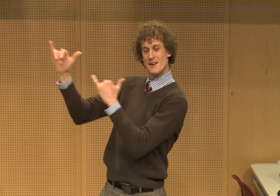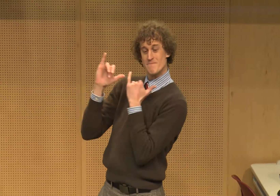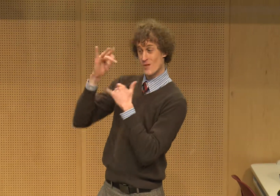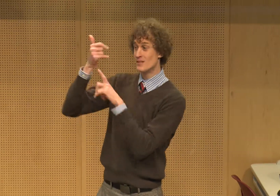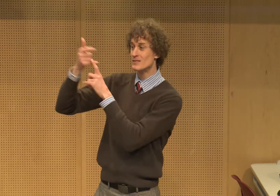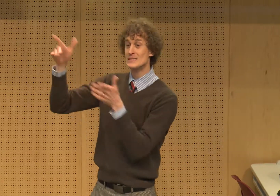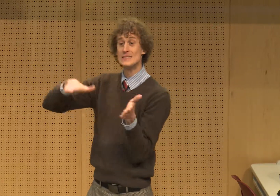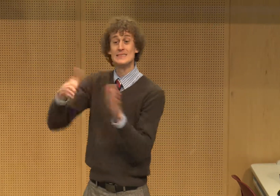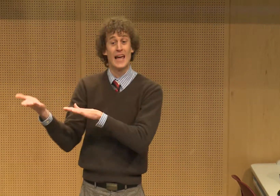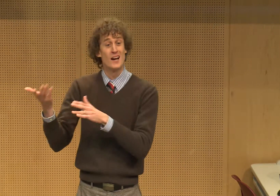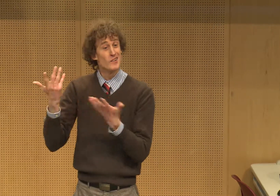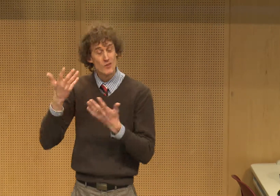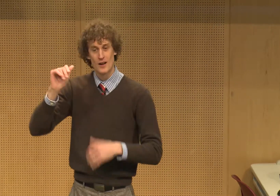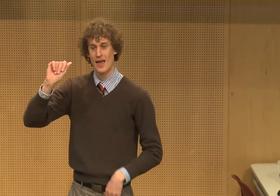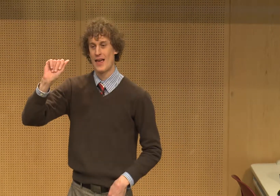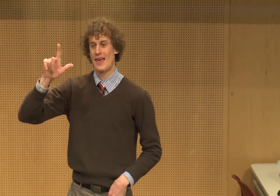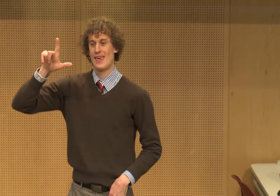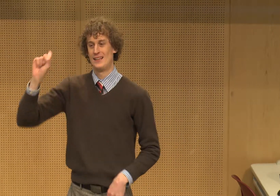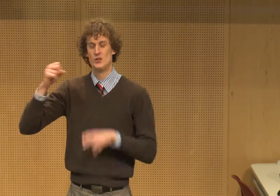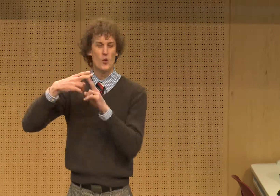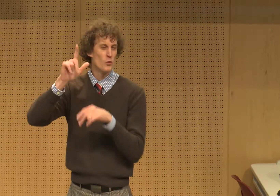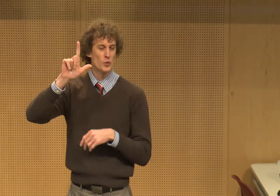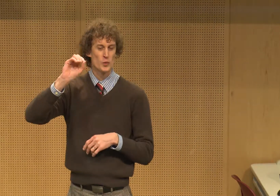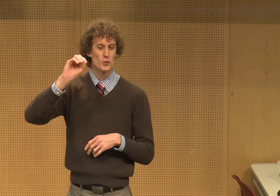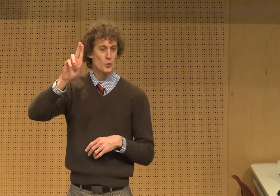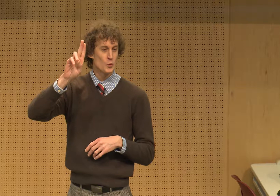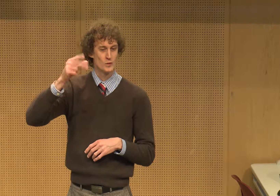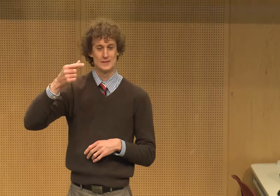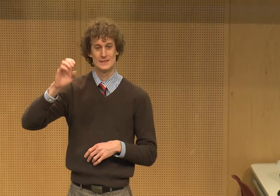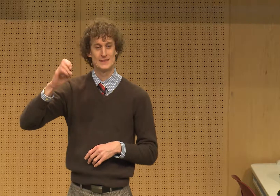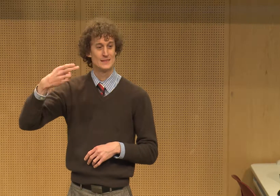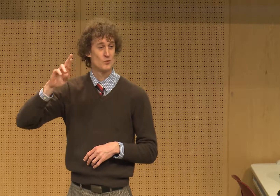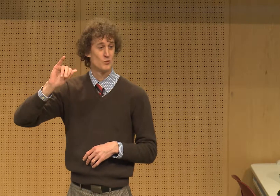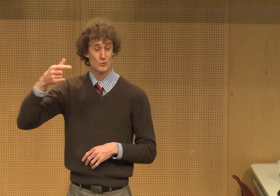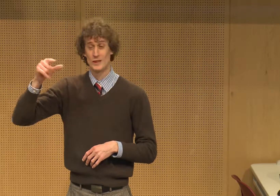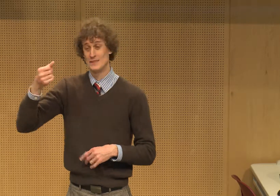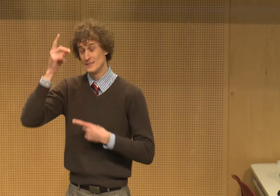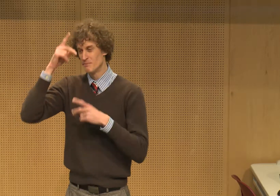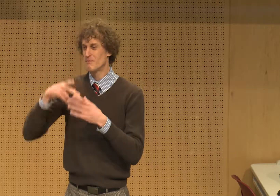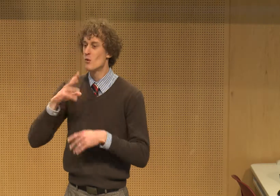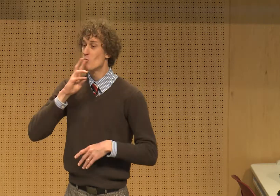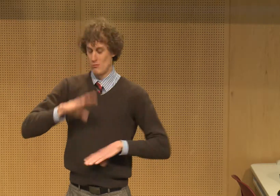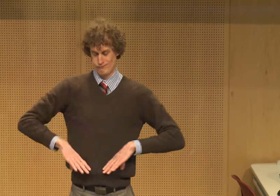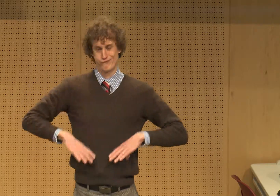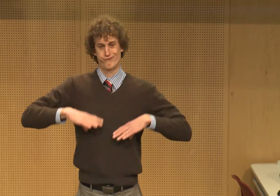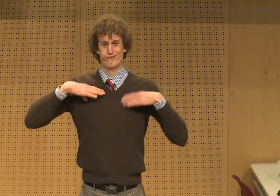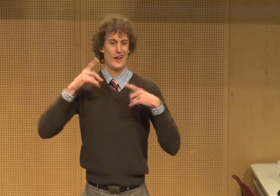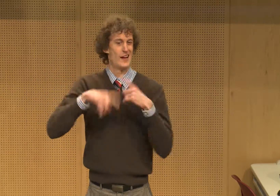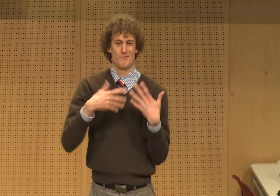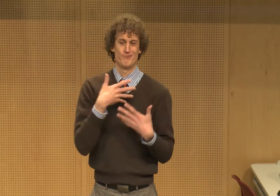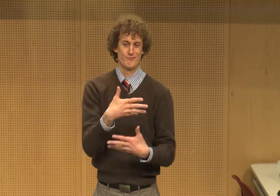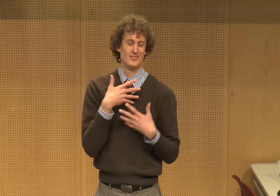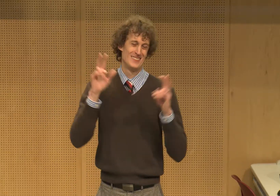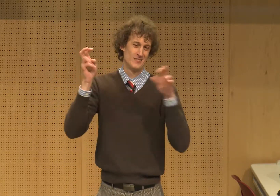said, you know, and part of his life was similar to mine. He just recently passed away from Lou Gehrig's disease, A.L.S.,